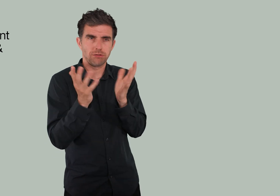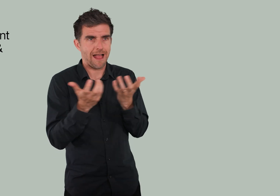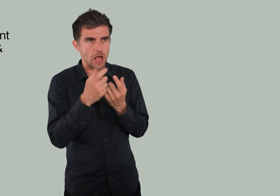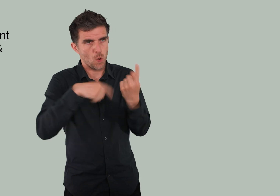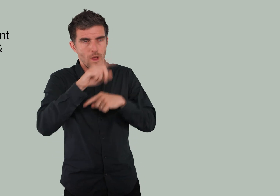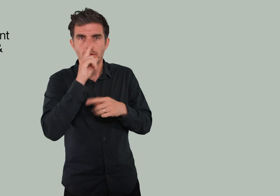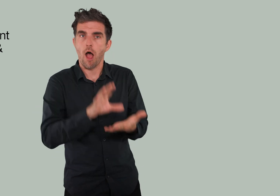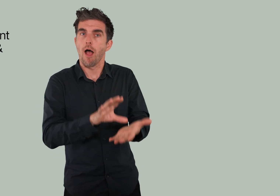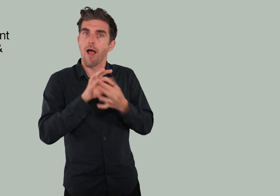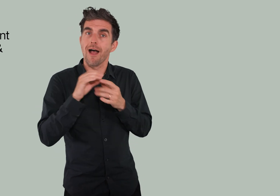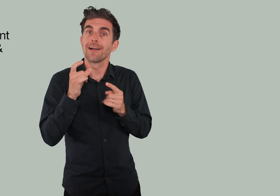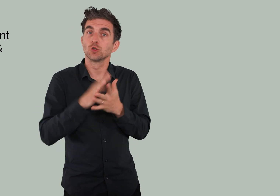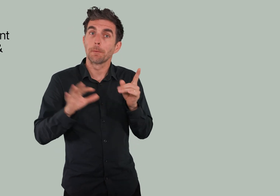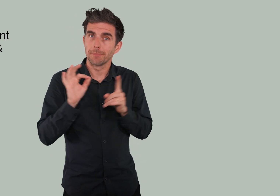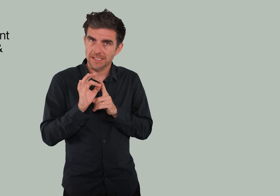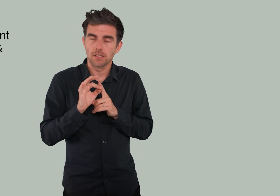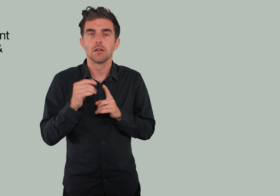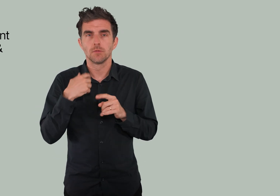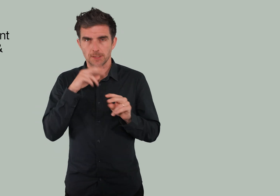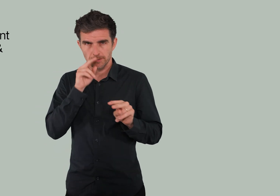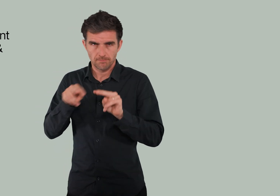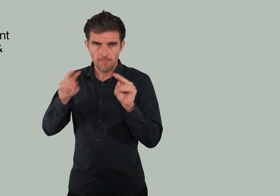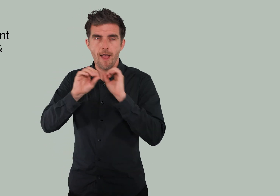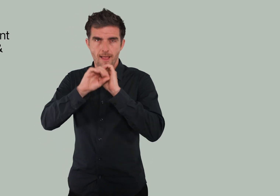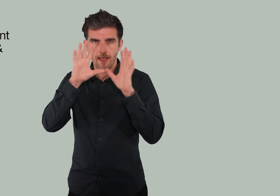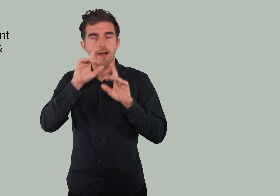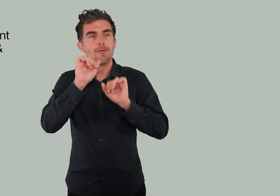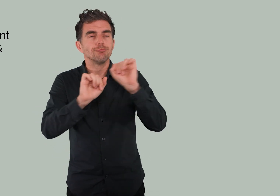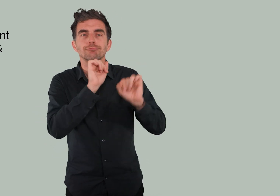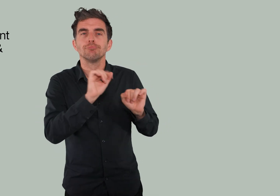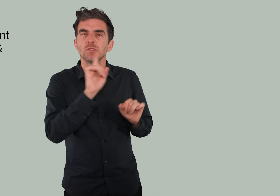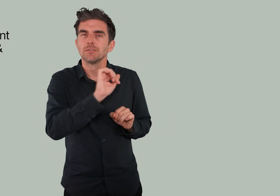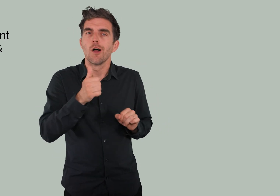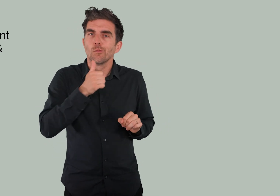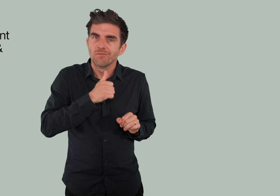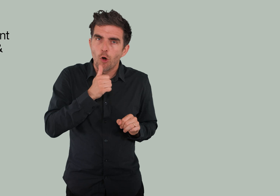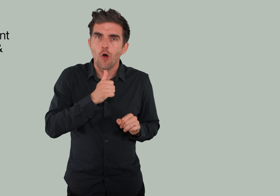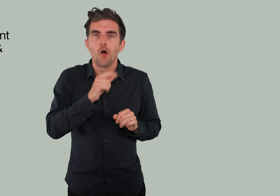to engage with DWP, we have built our understanding of customer preferences